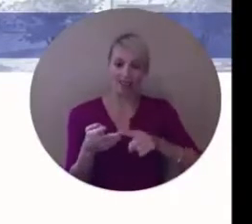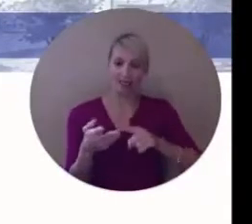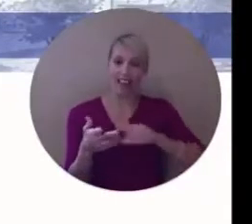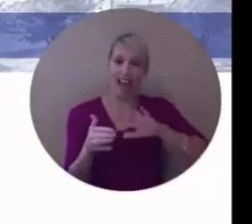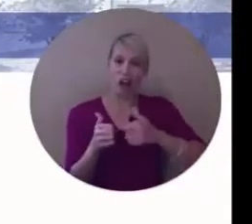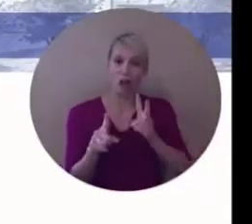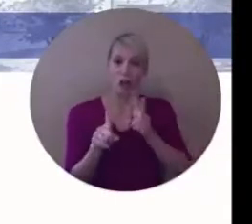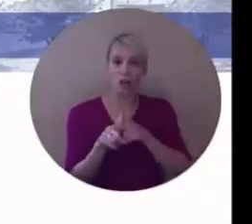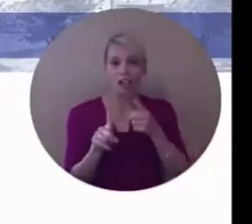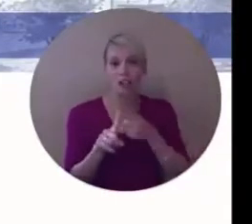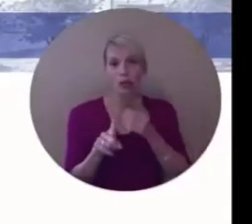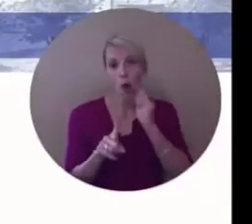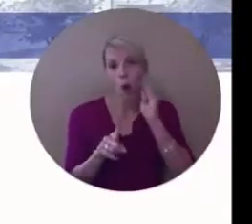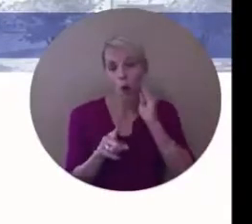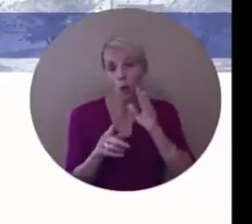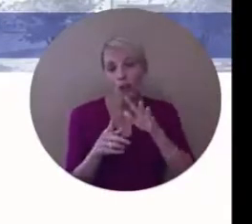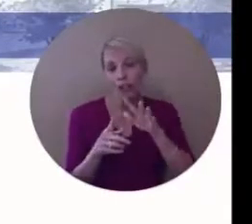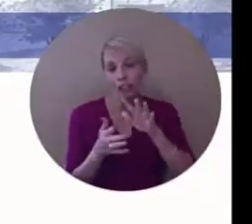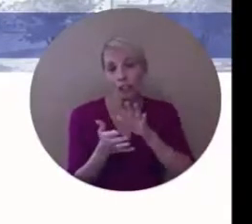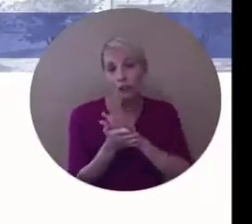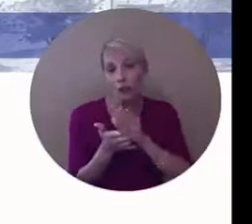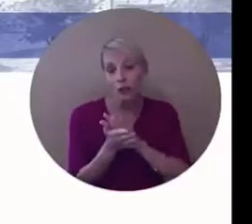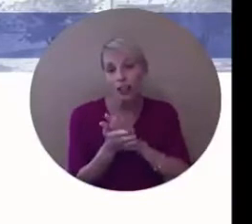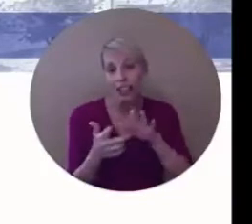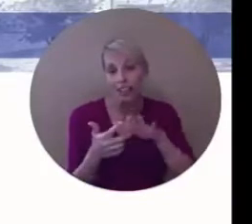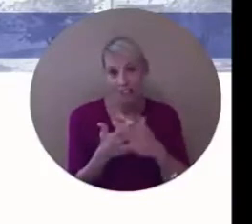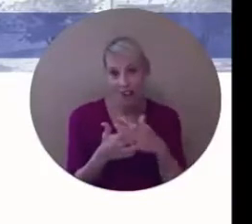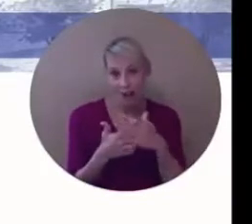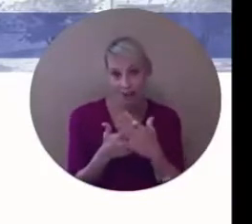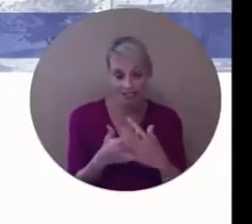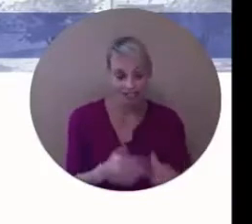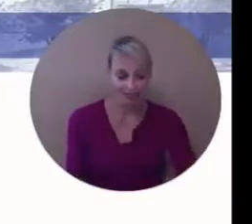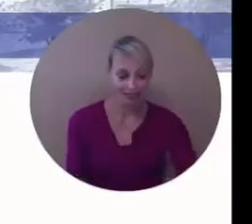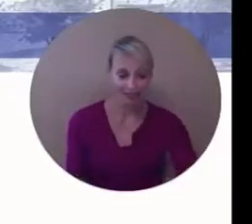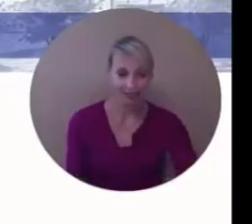and finally, how we applied that in the home and school environment.